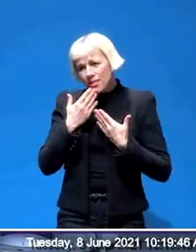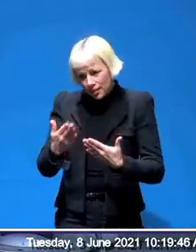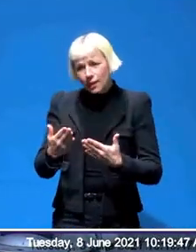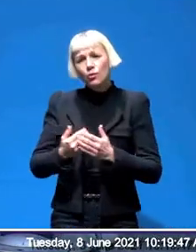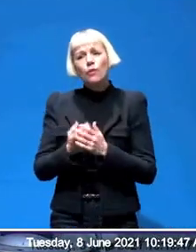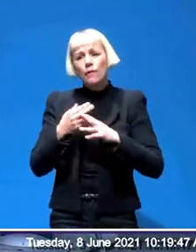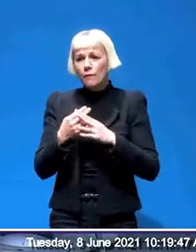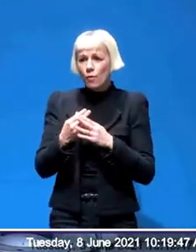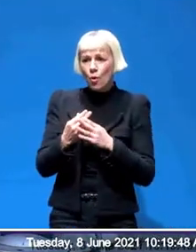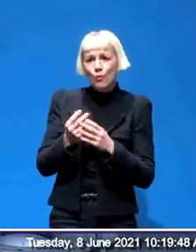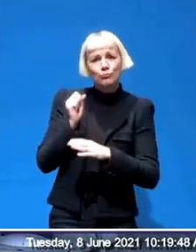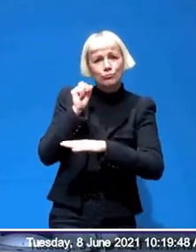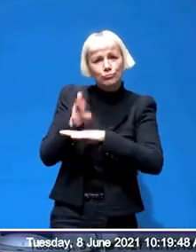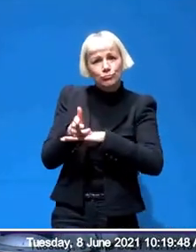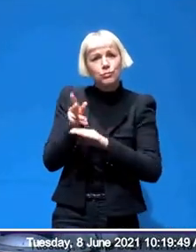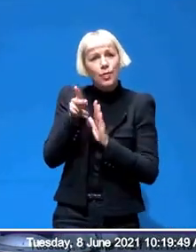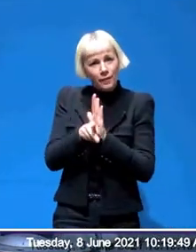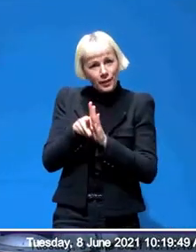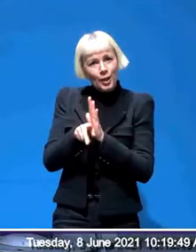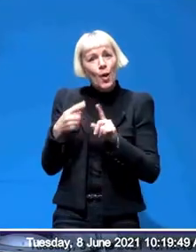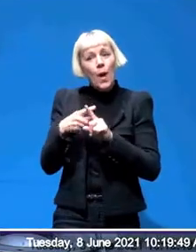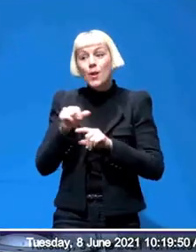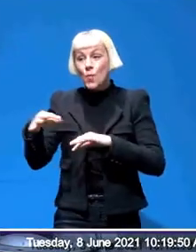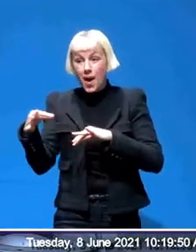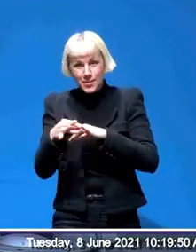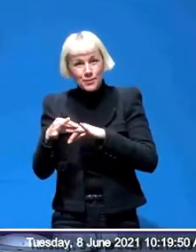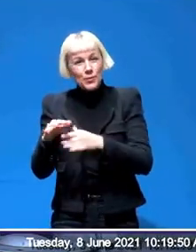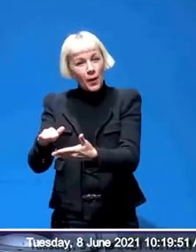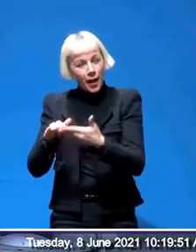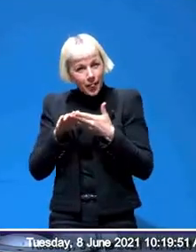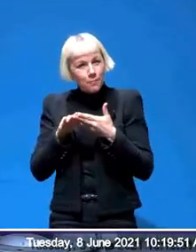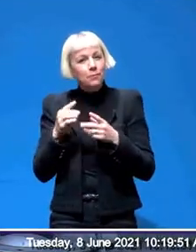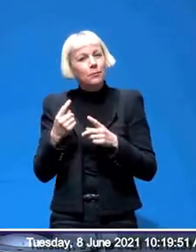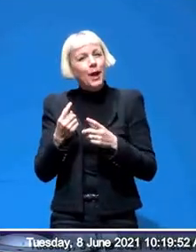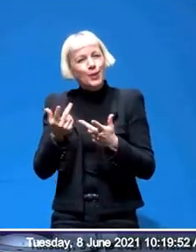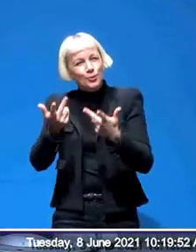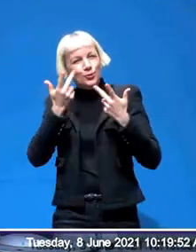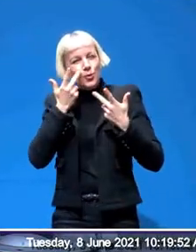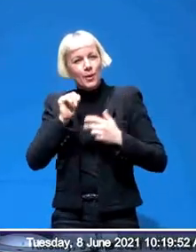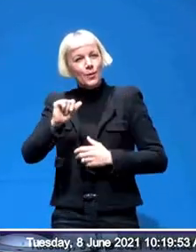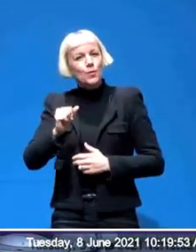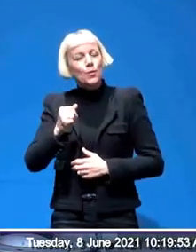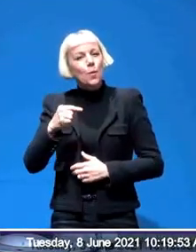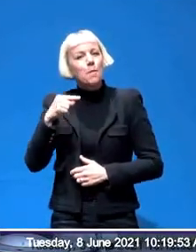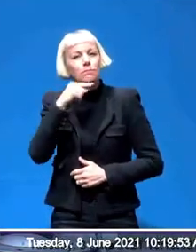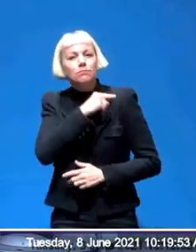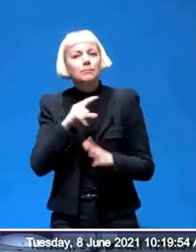husband Graham and to Daniel for sharing us a little insight into your life.